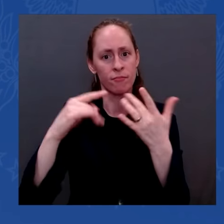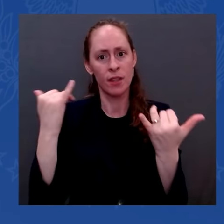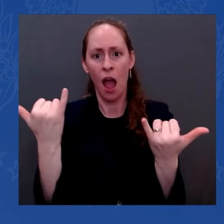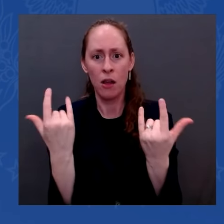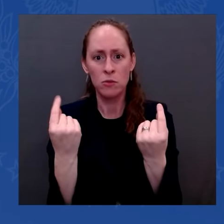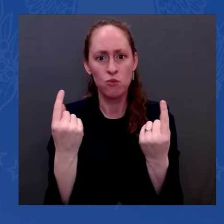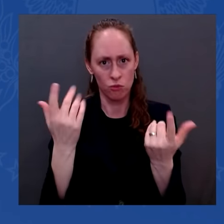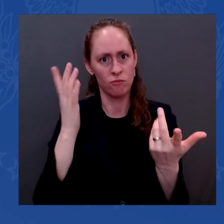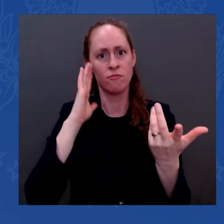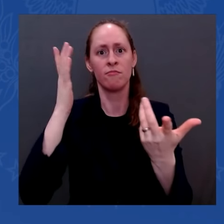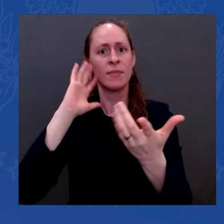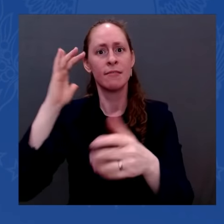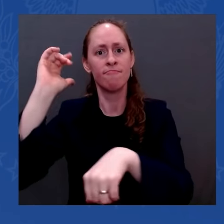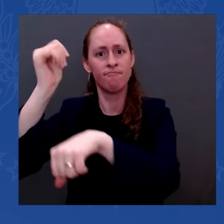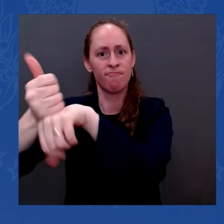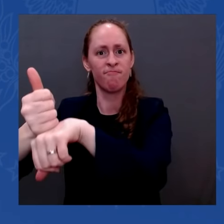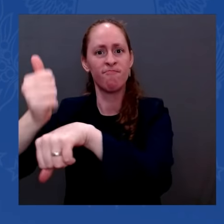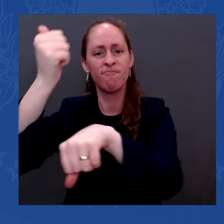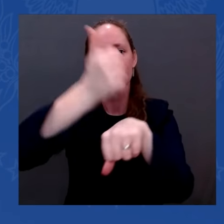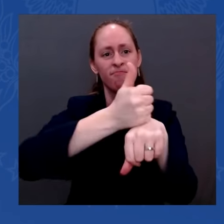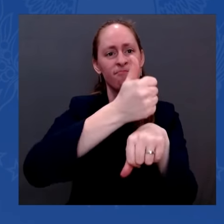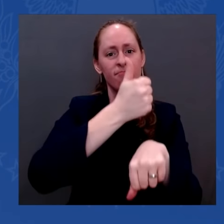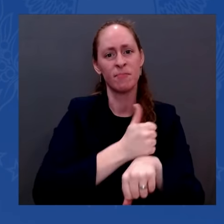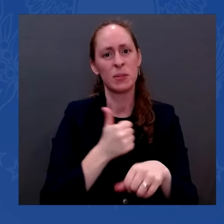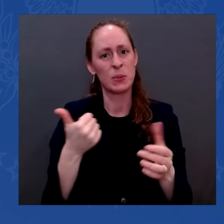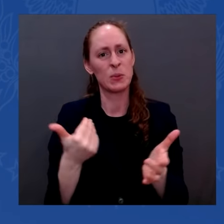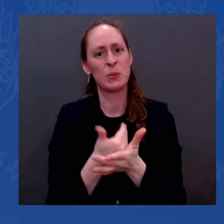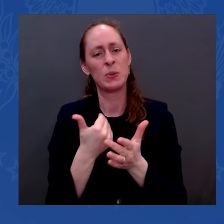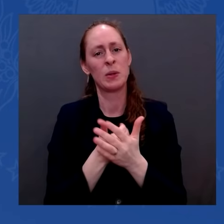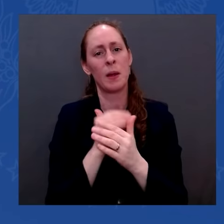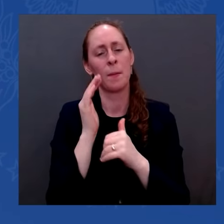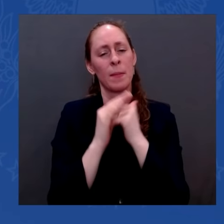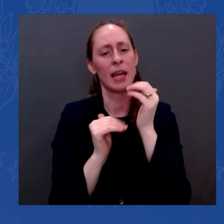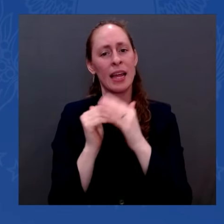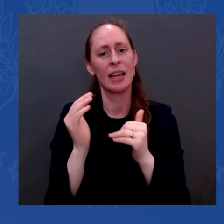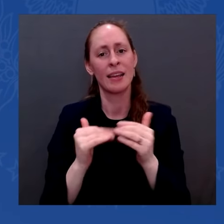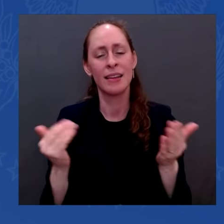and paying prevailing wages, Tom -- prevailing wages, a union wage.